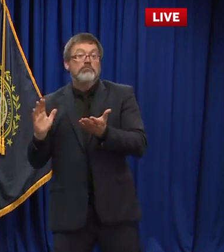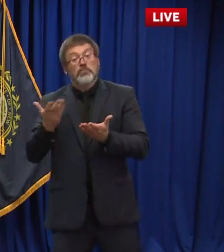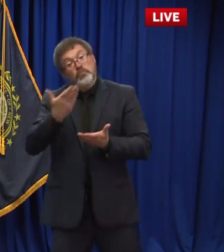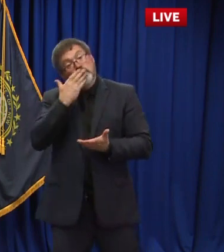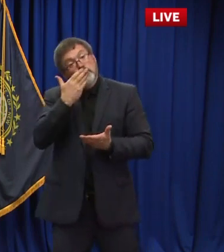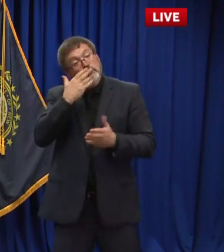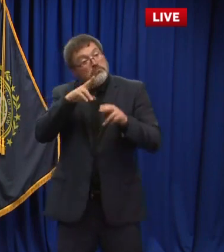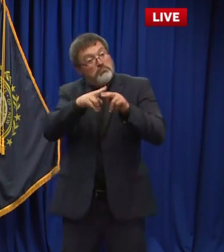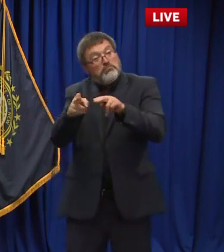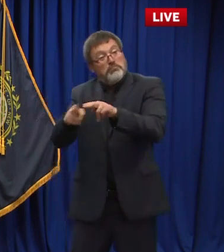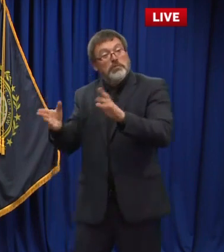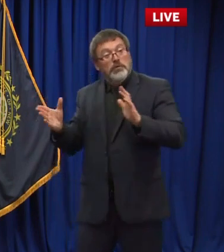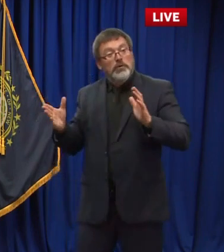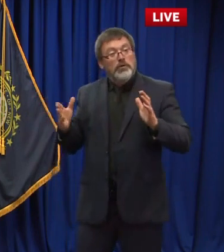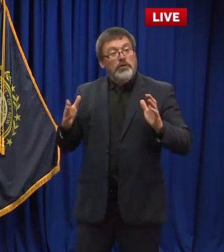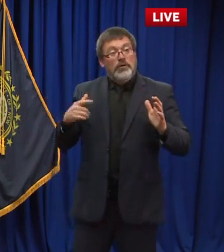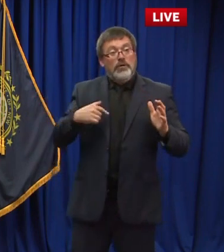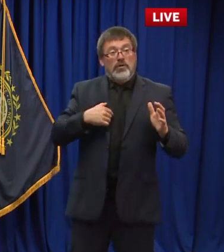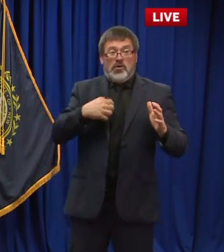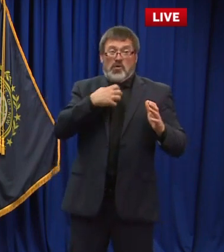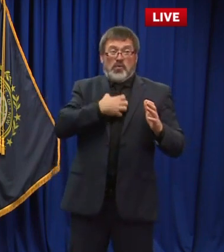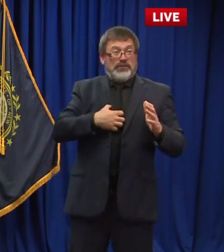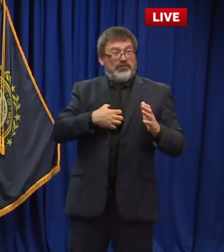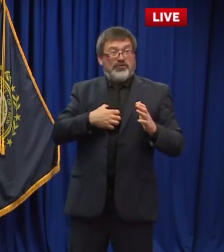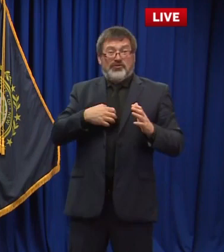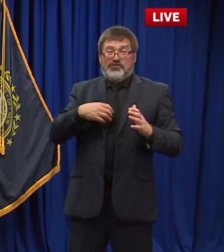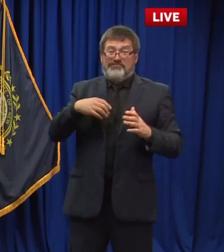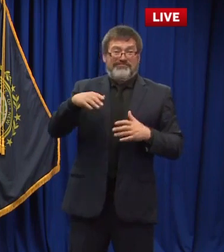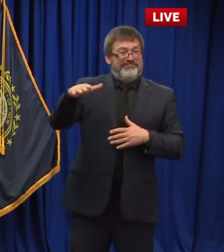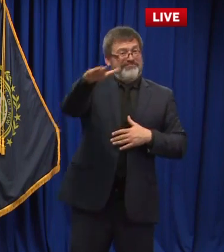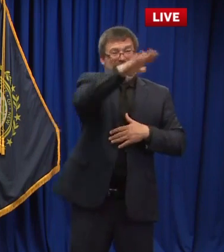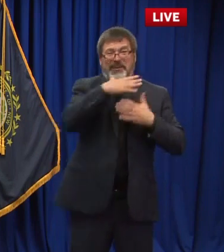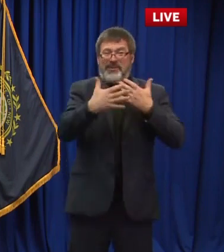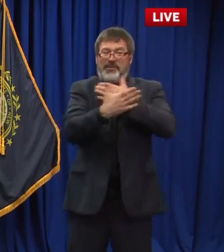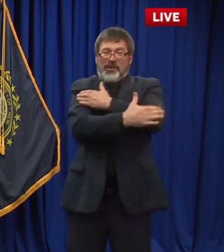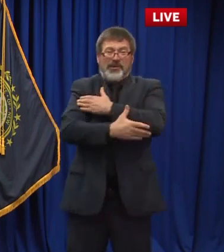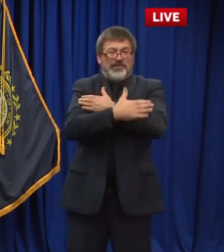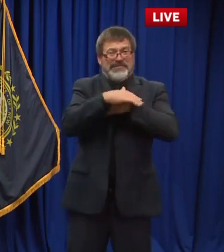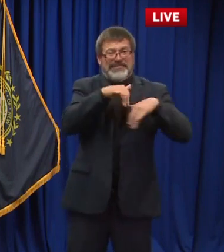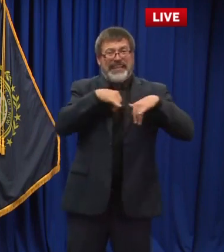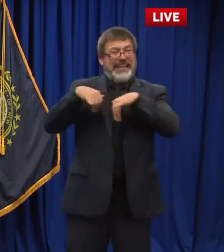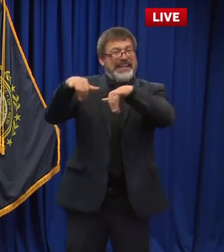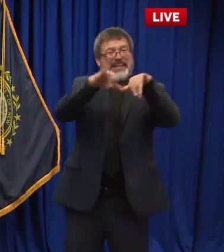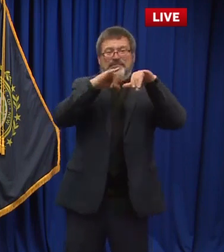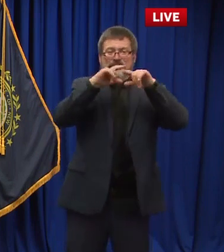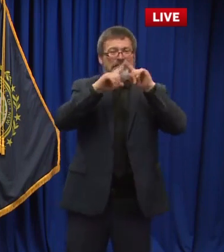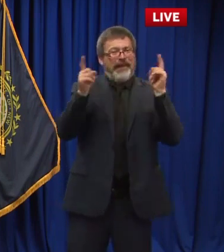THAT IS GREAT NEWS. WE WOULD LOVE FOR ALL THE UNITED STATES TO BE ON THIS PATH.